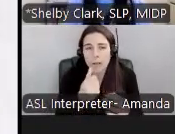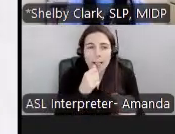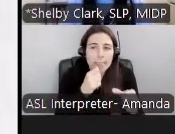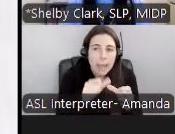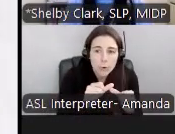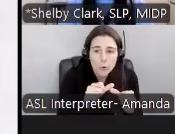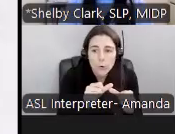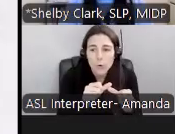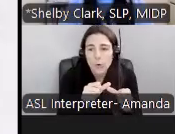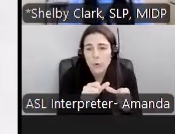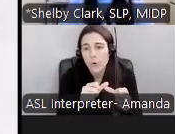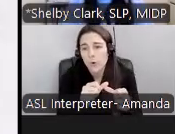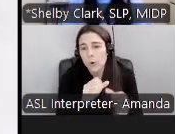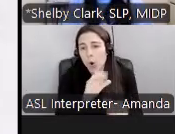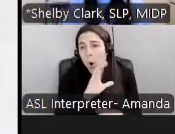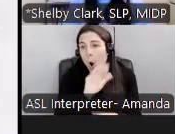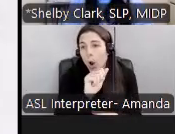fronting tat for cat.